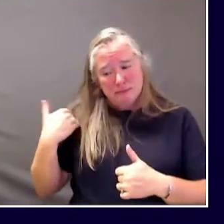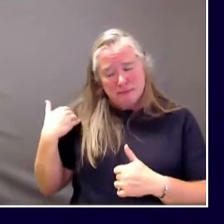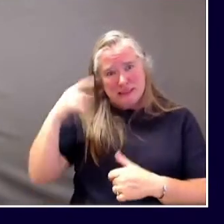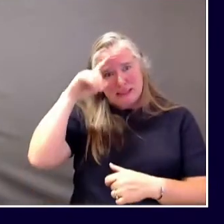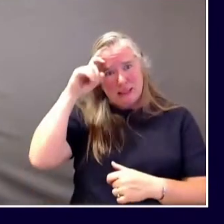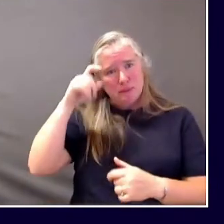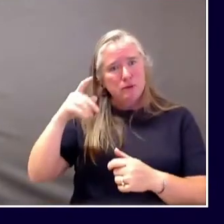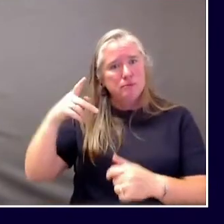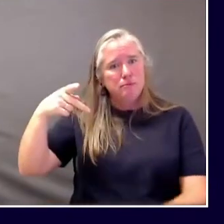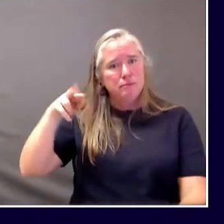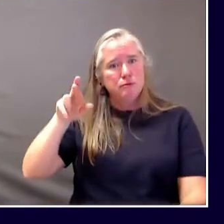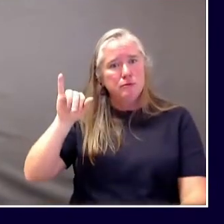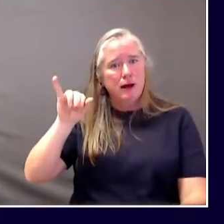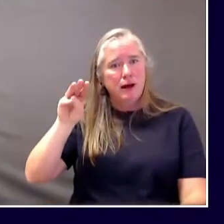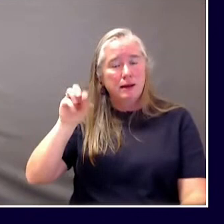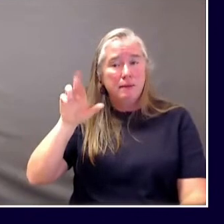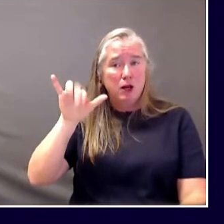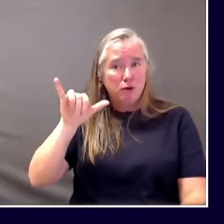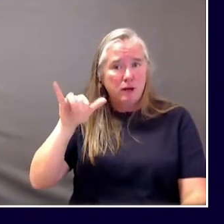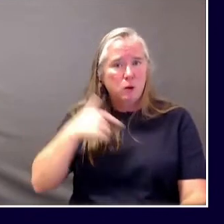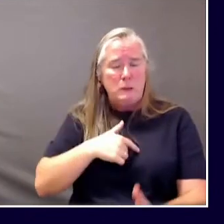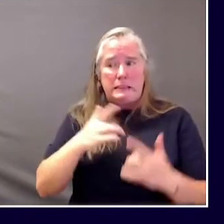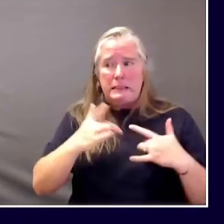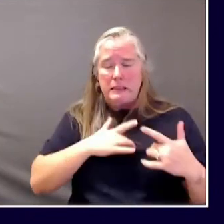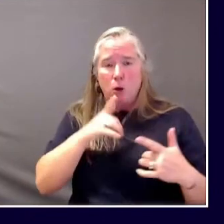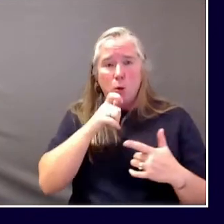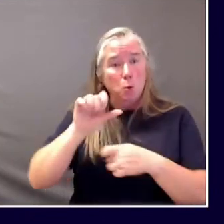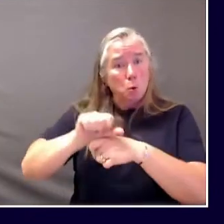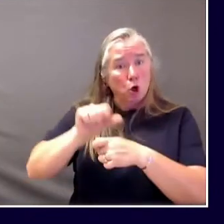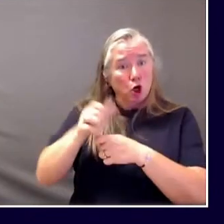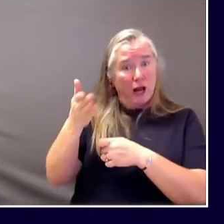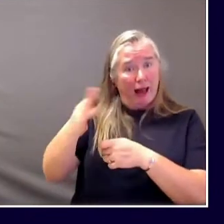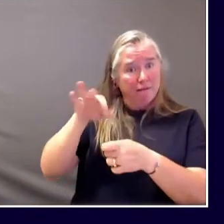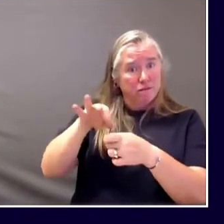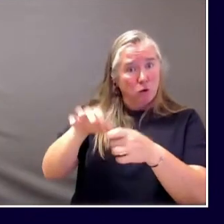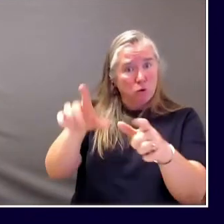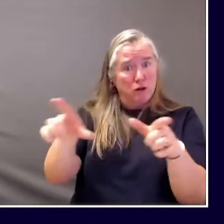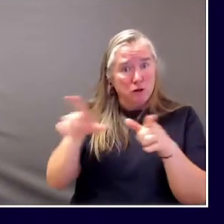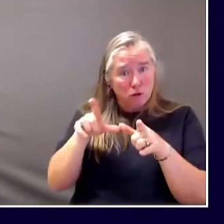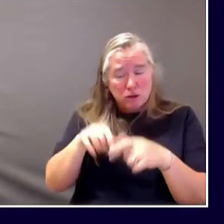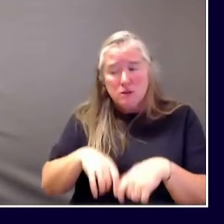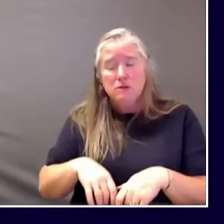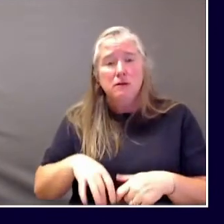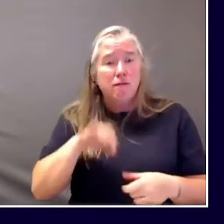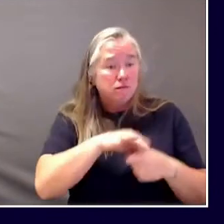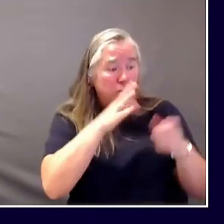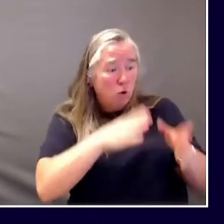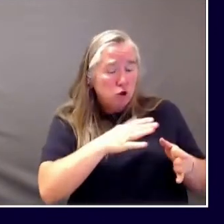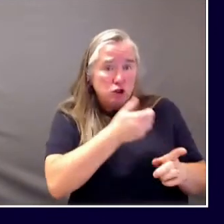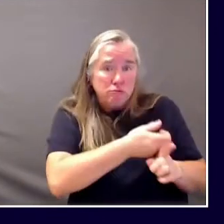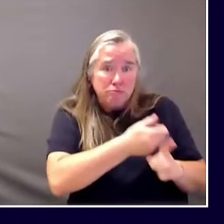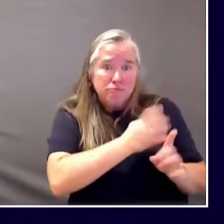safety coal workers about health and safety of other voters in